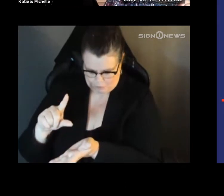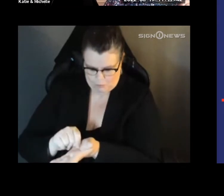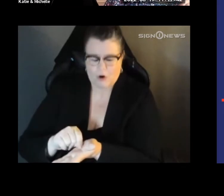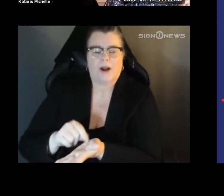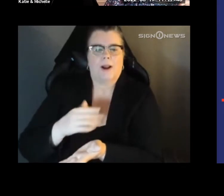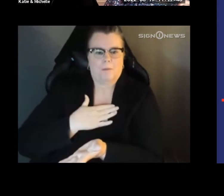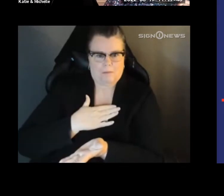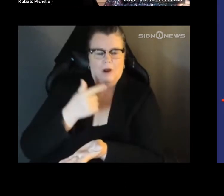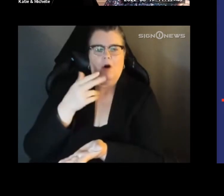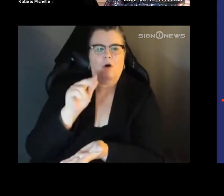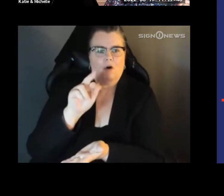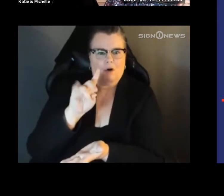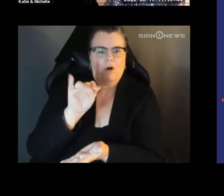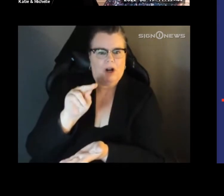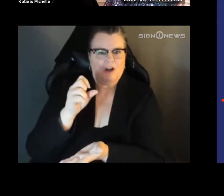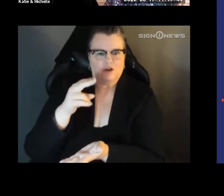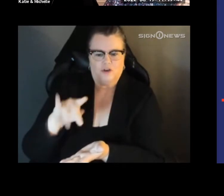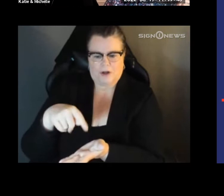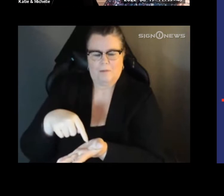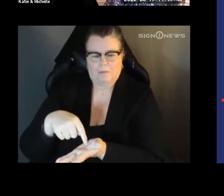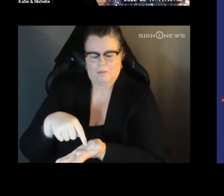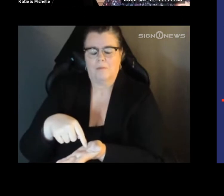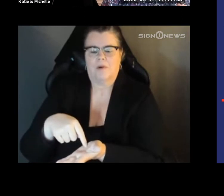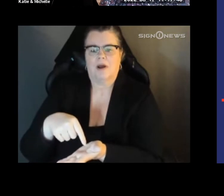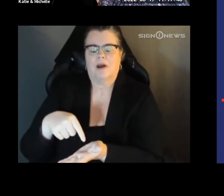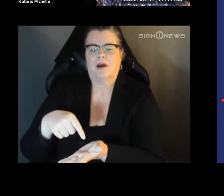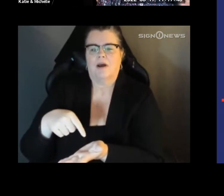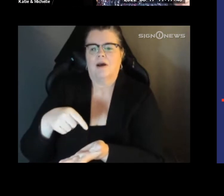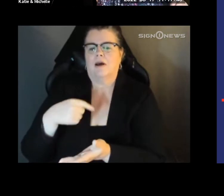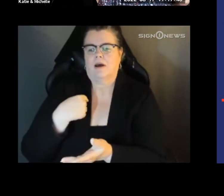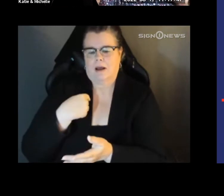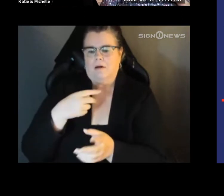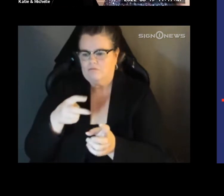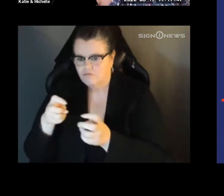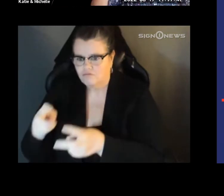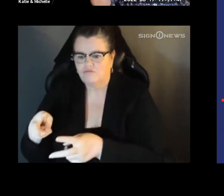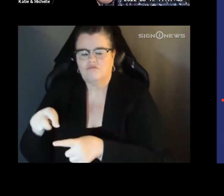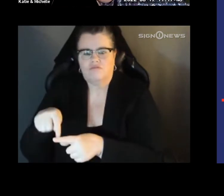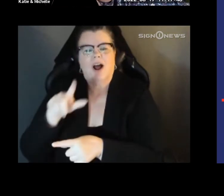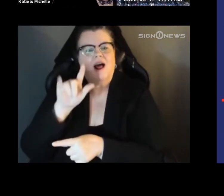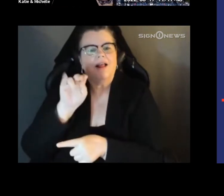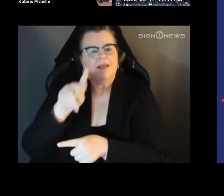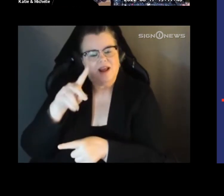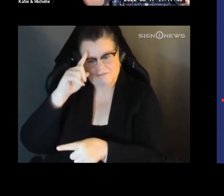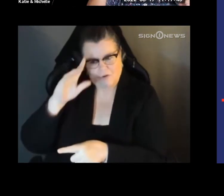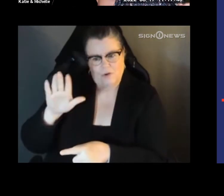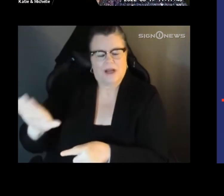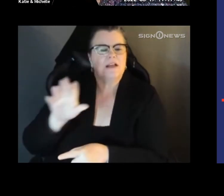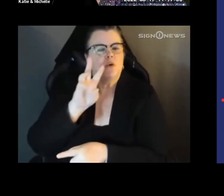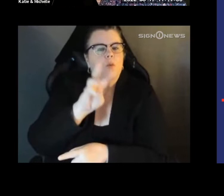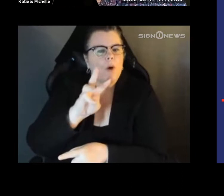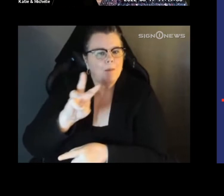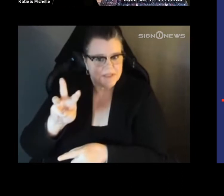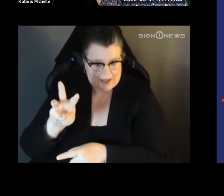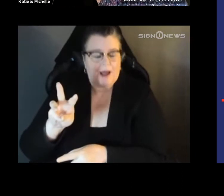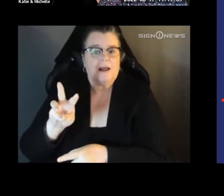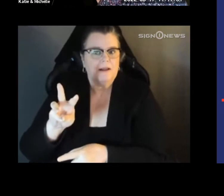link to my SAR Tech website and so we want to make sure that all of you can go to that website if any